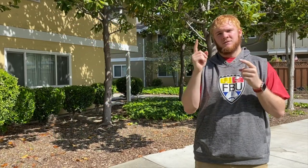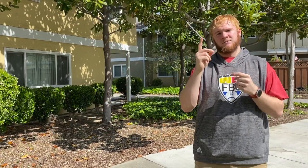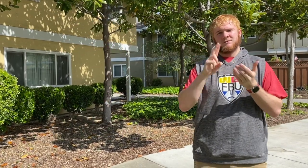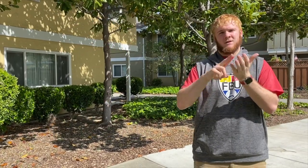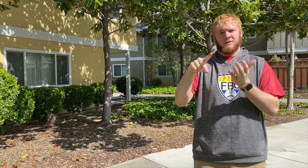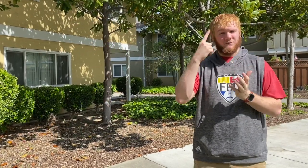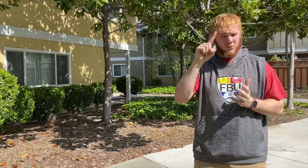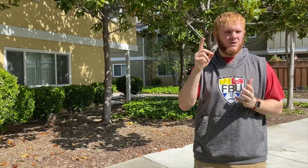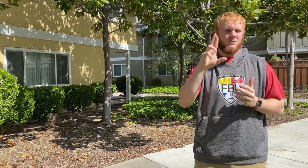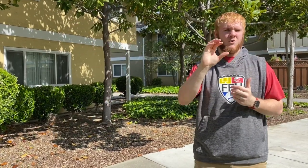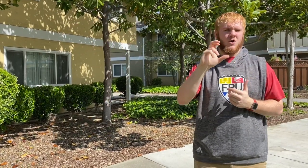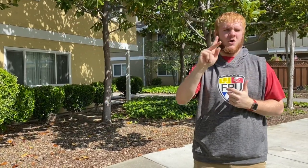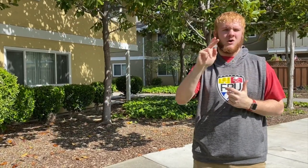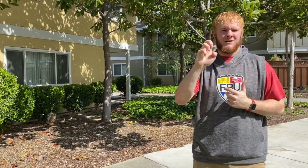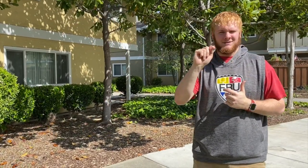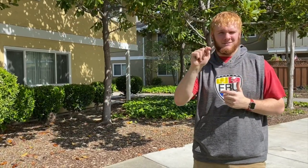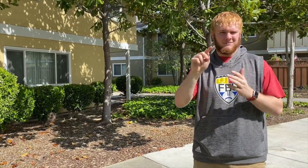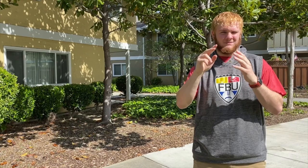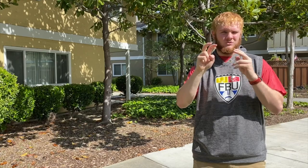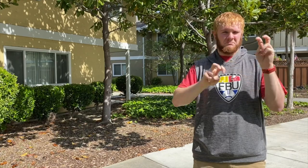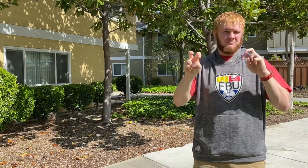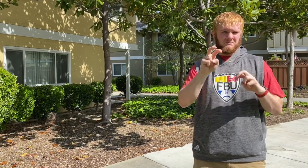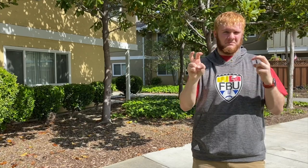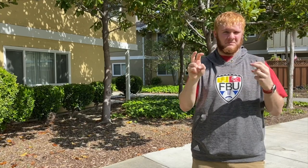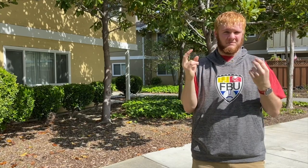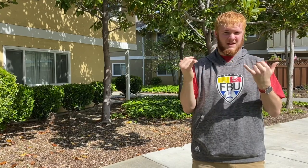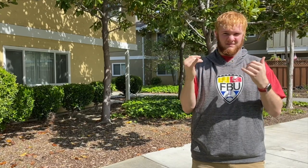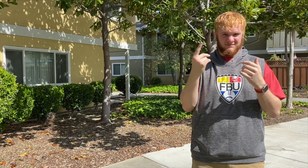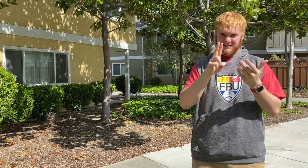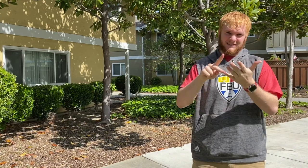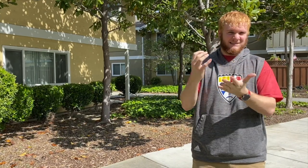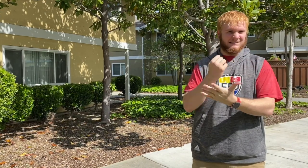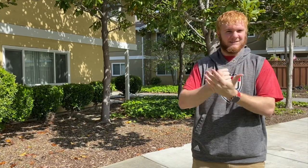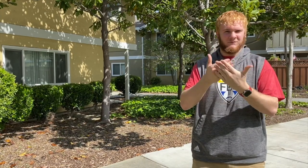There’s an announcement for signups on Rocket League.